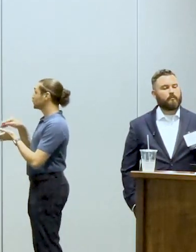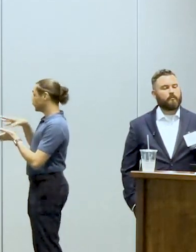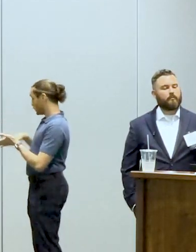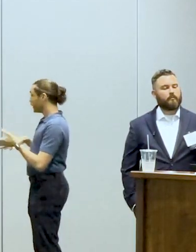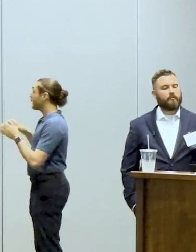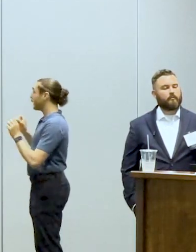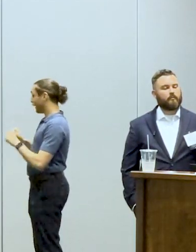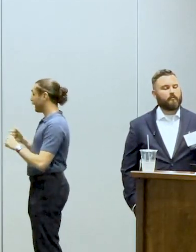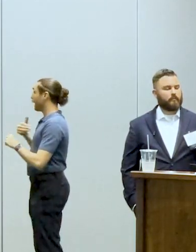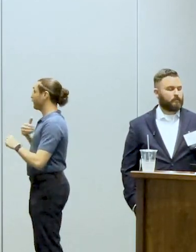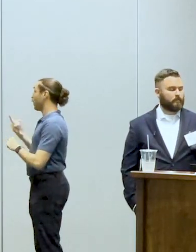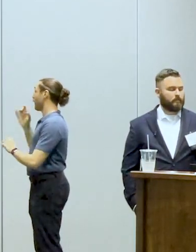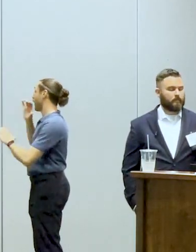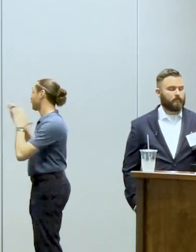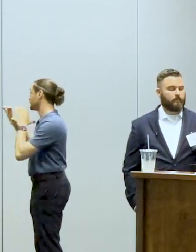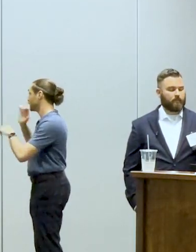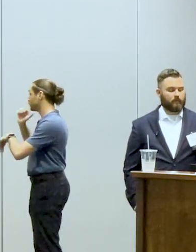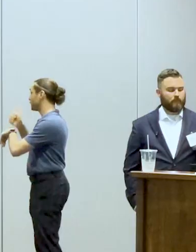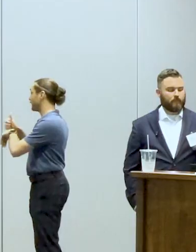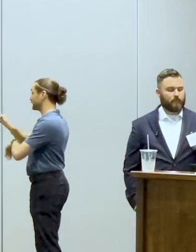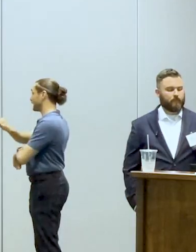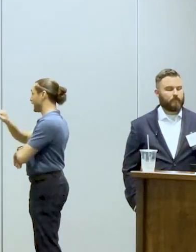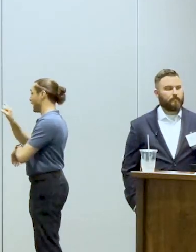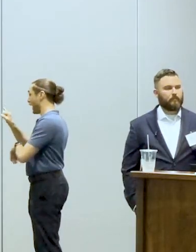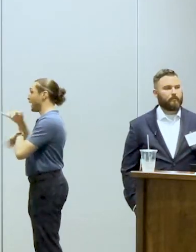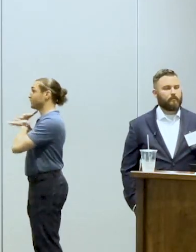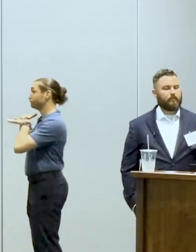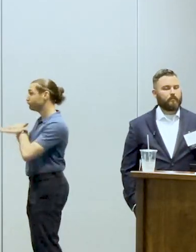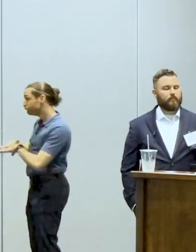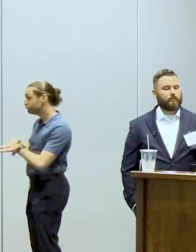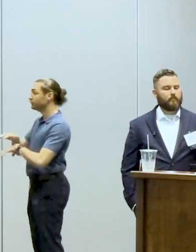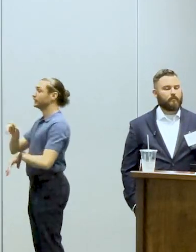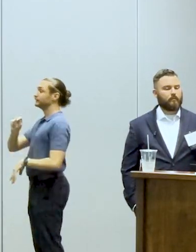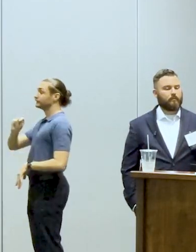AI that integrates text simplification, audio